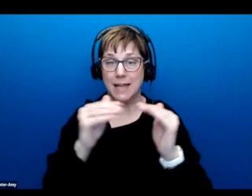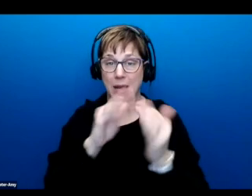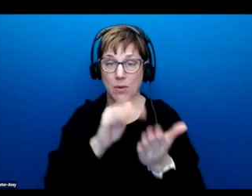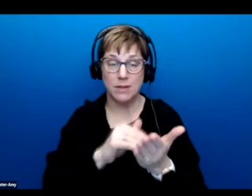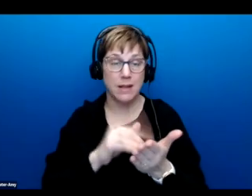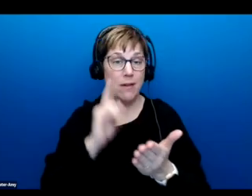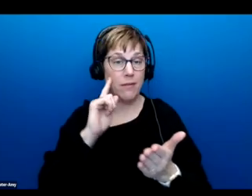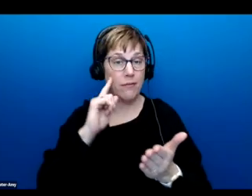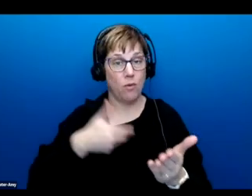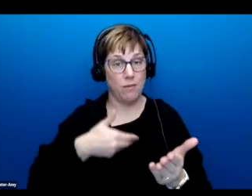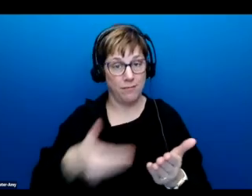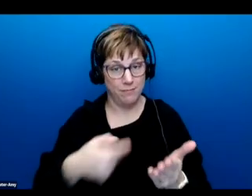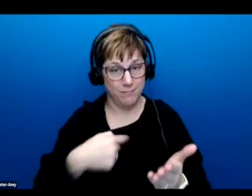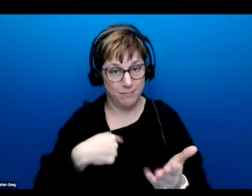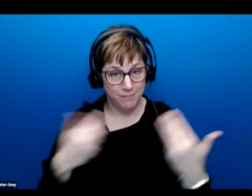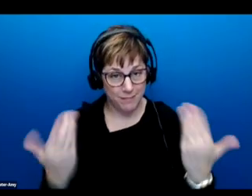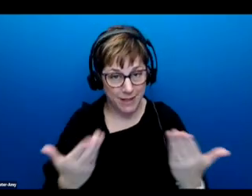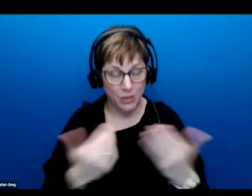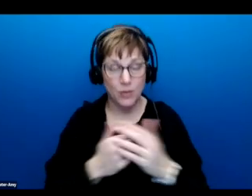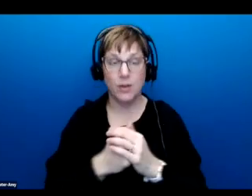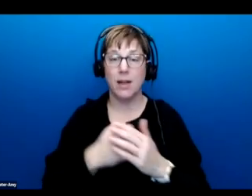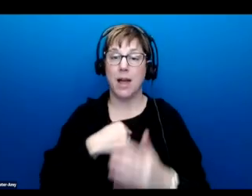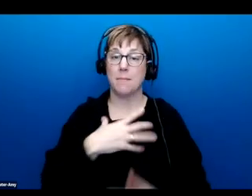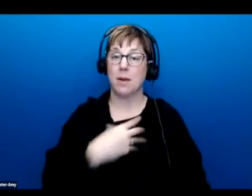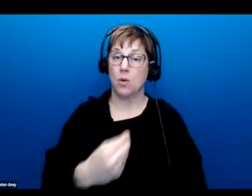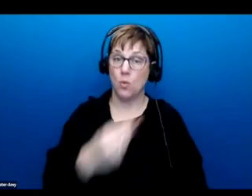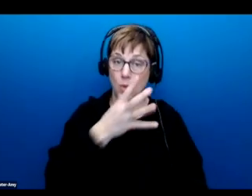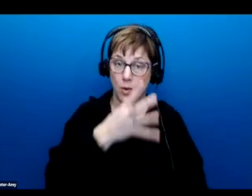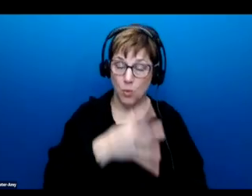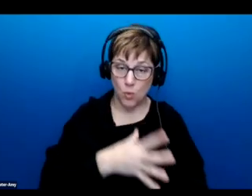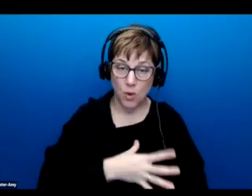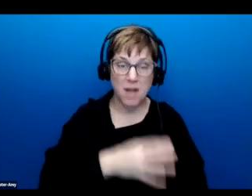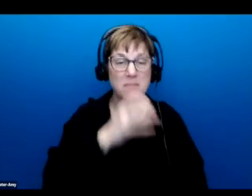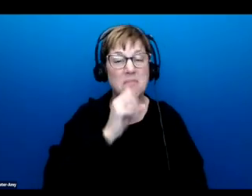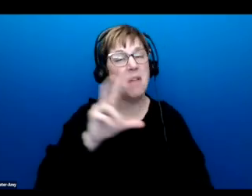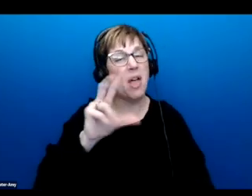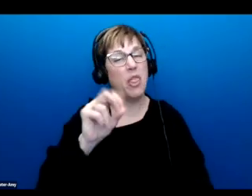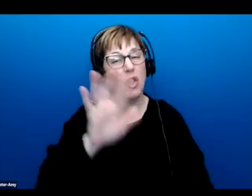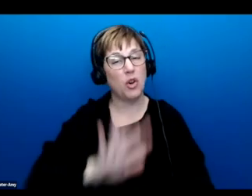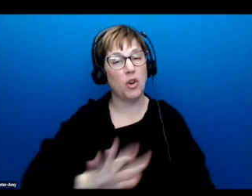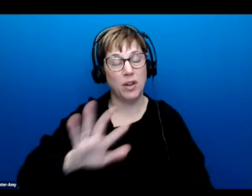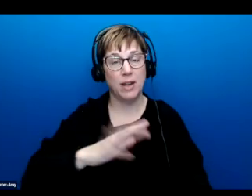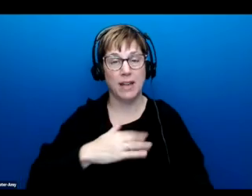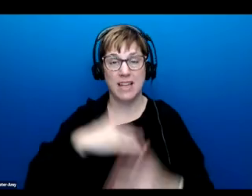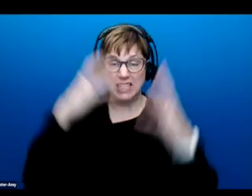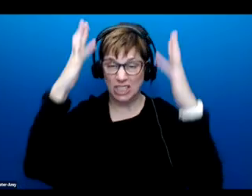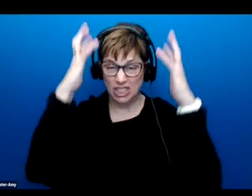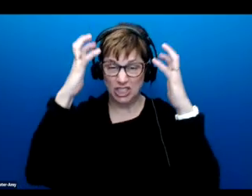I am a white woman in my 30s. I have frizzy curly brown hair